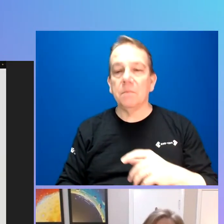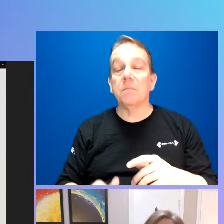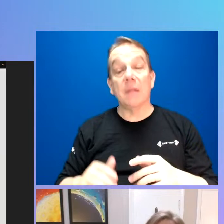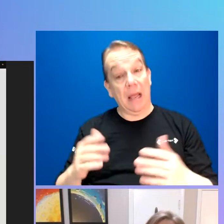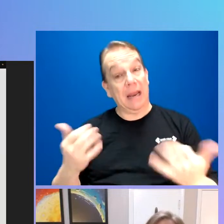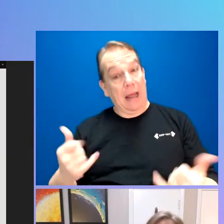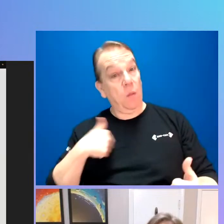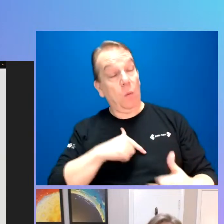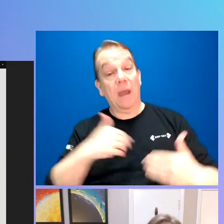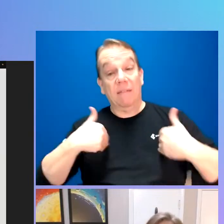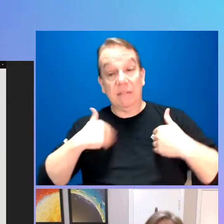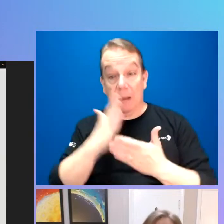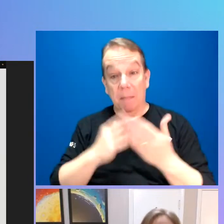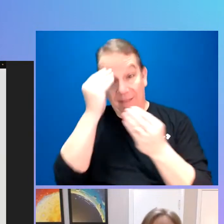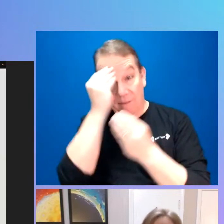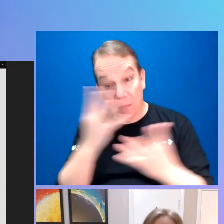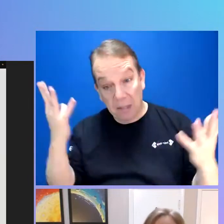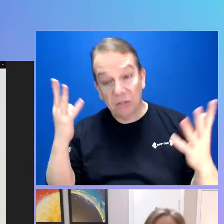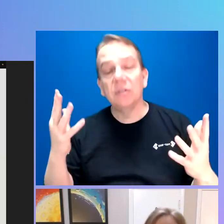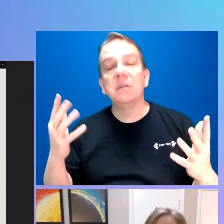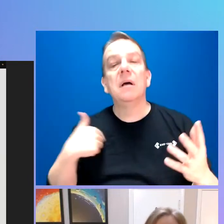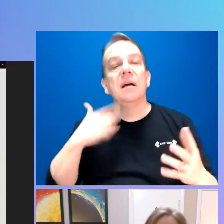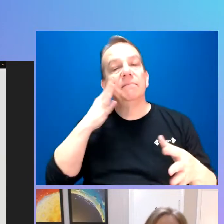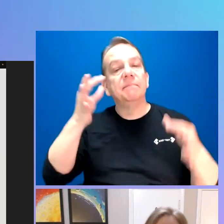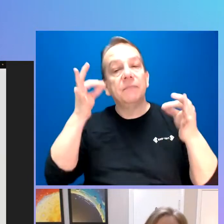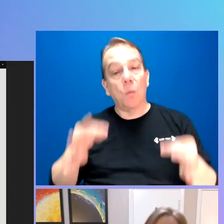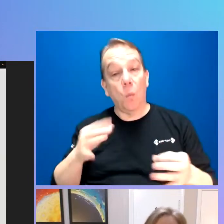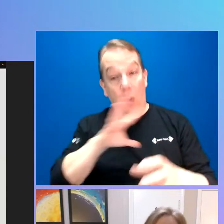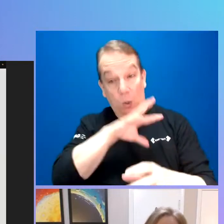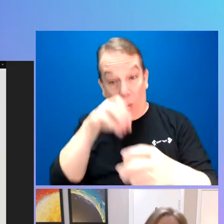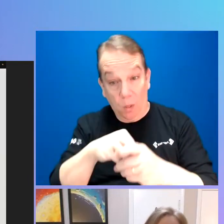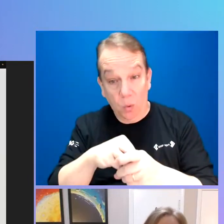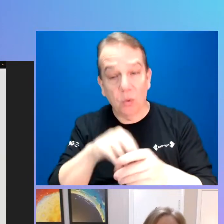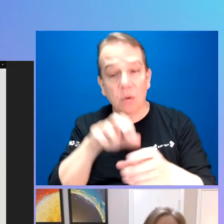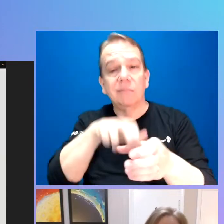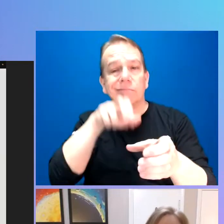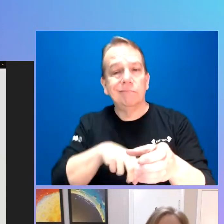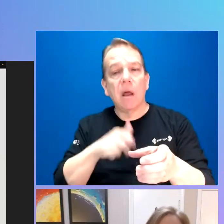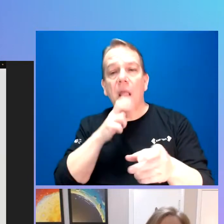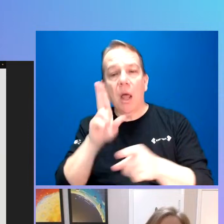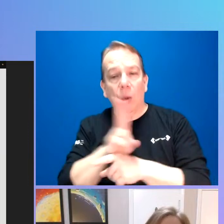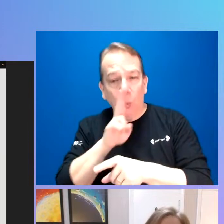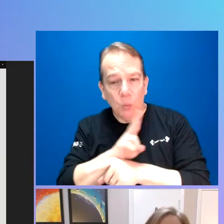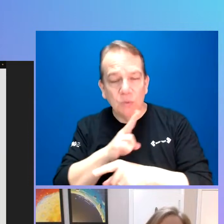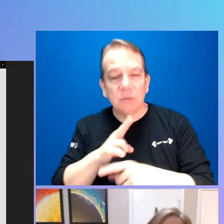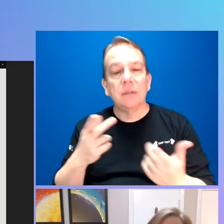equipped with information, I can decide what additional content to provide, if any, to make sure